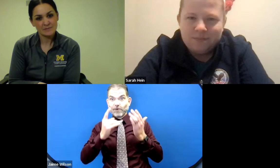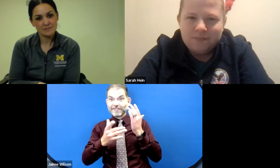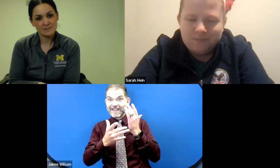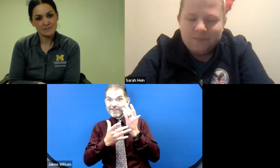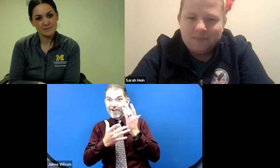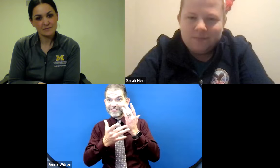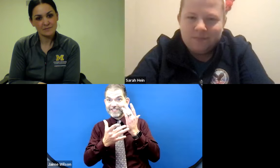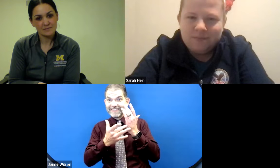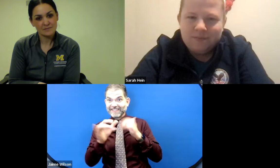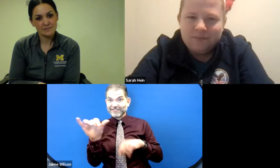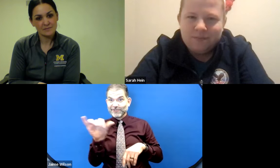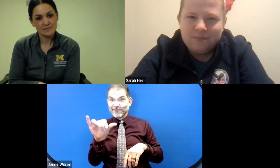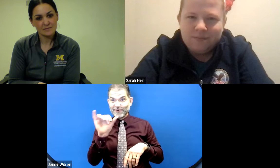ASL Interpreter: Really, thanks.